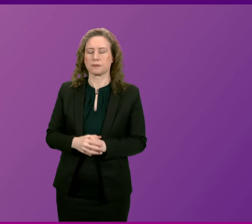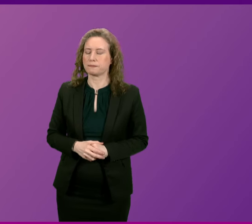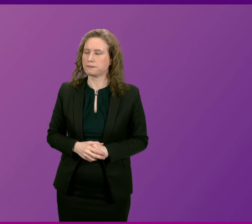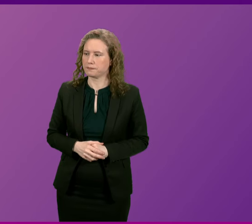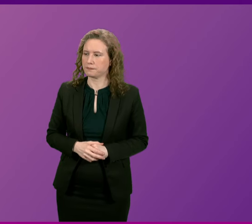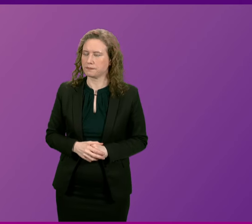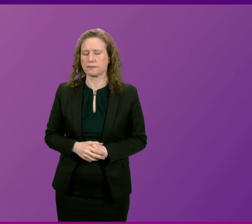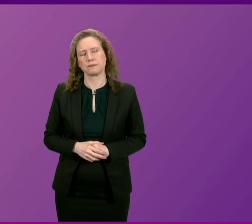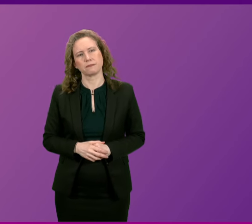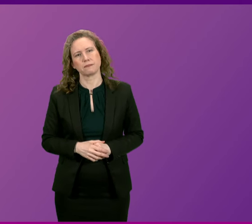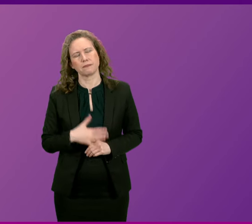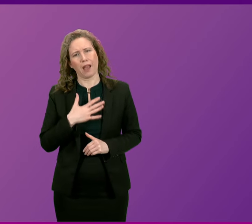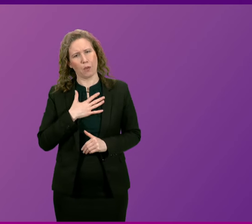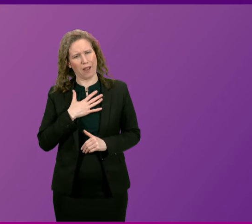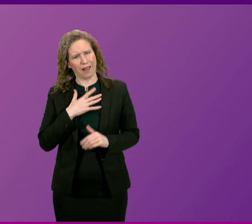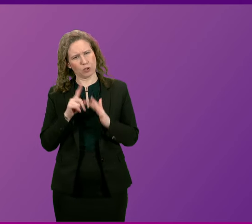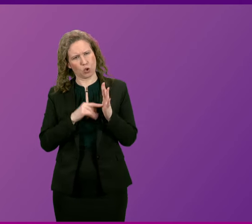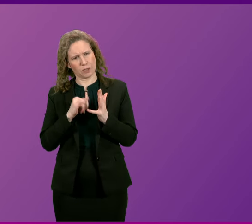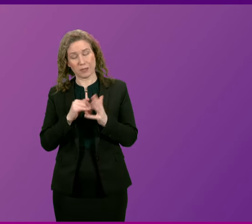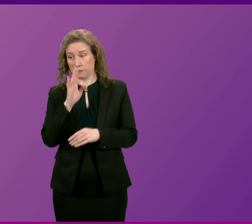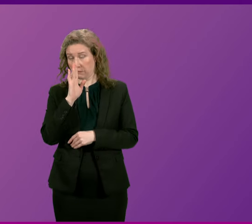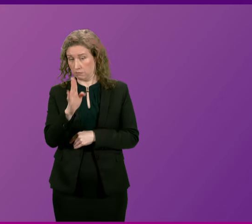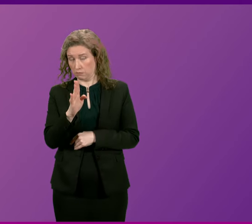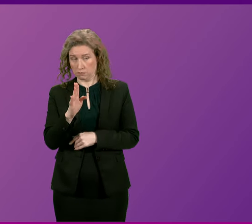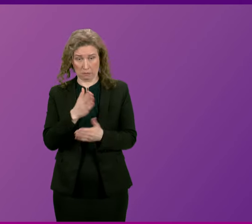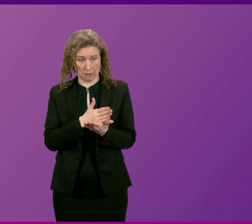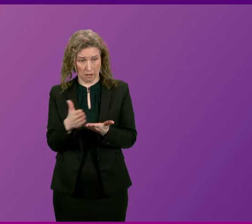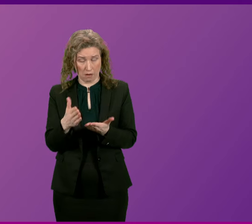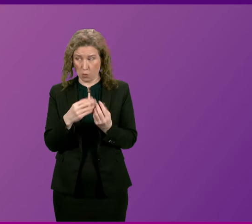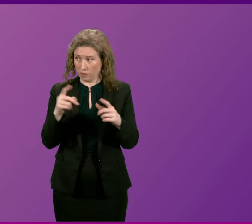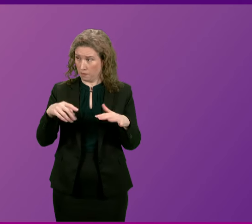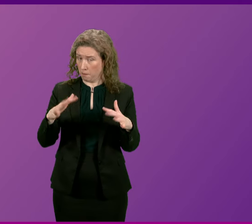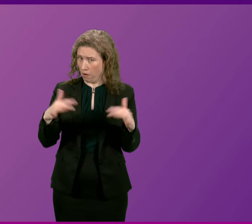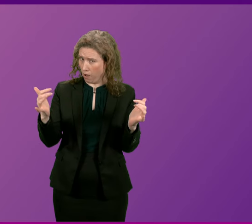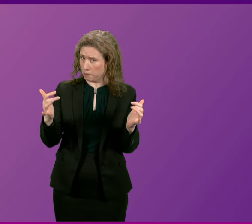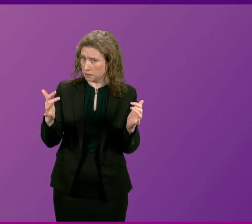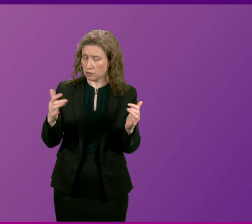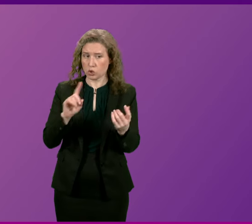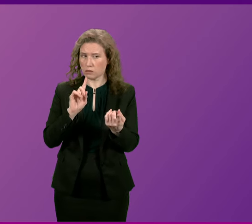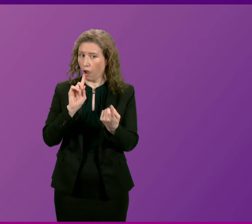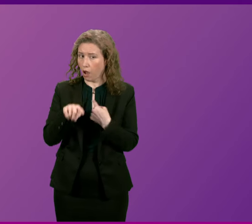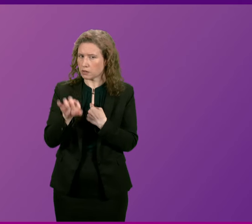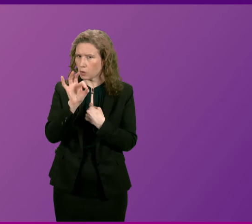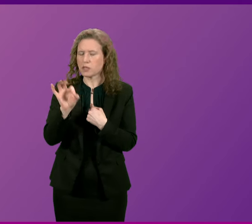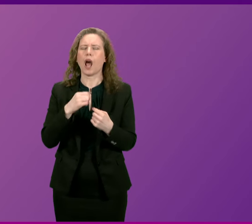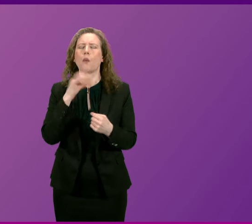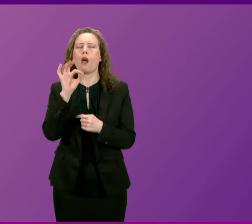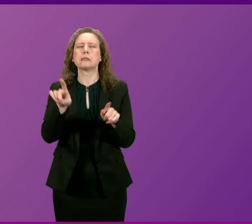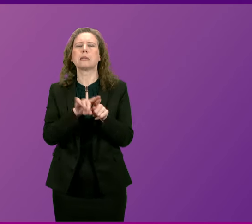I would quite like John Swinney to be clear and straight with the Parliament and just answer a question. I will ask it for a third time,